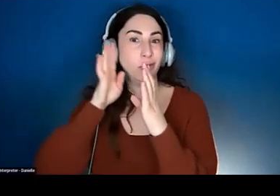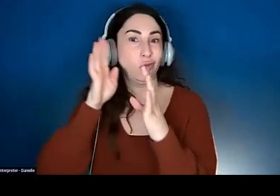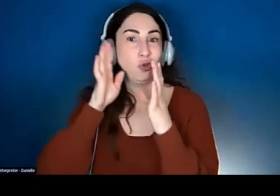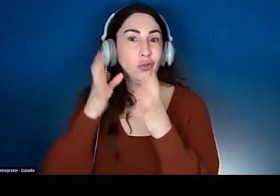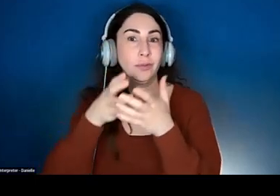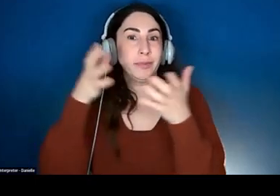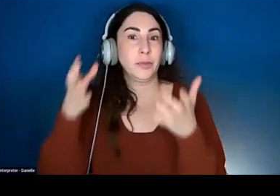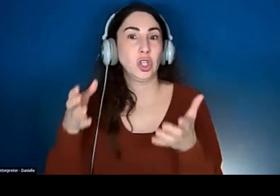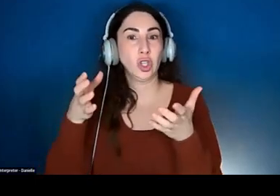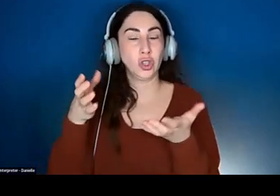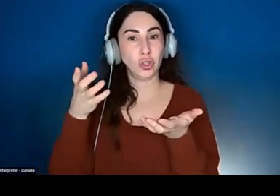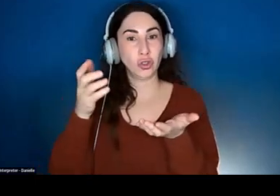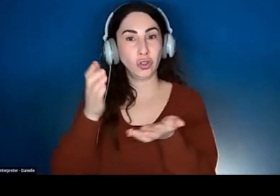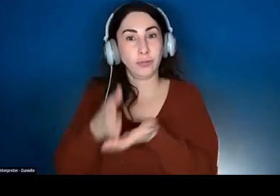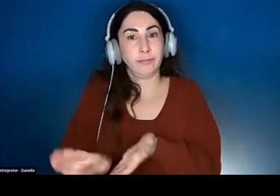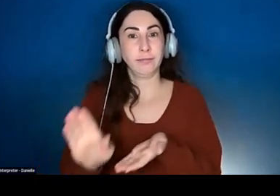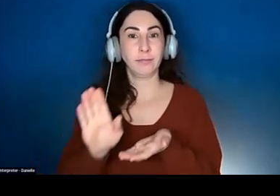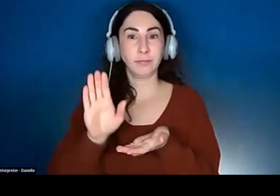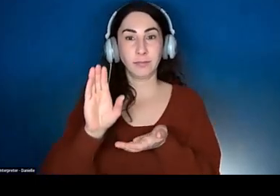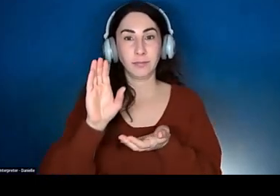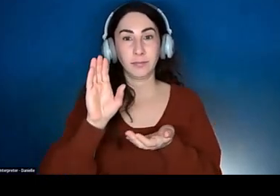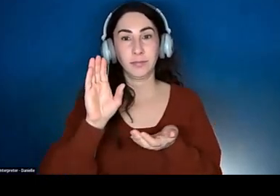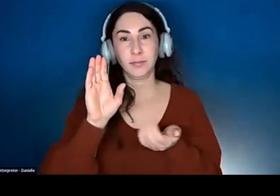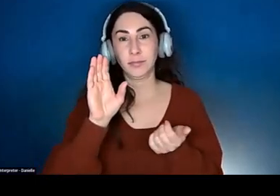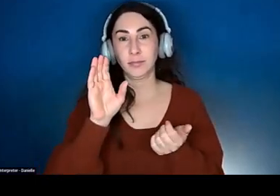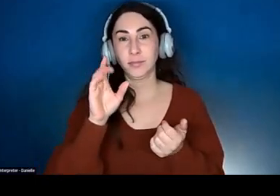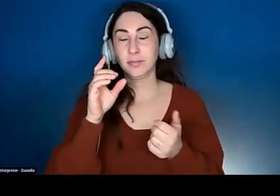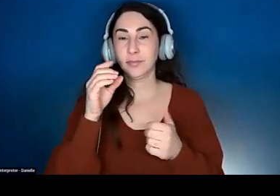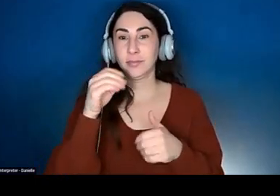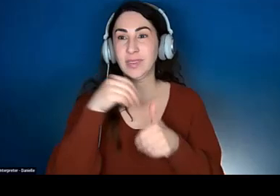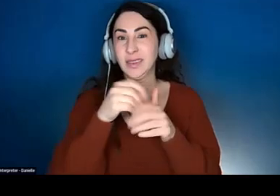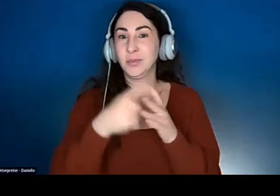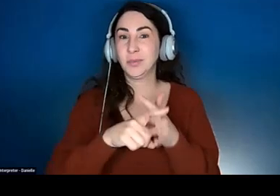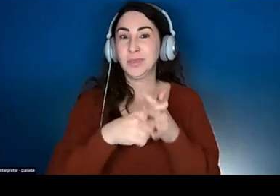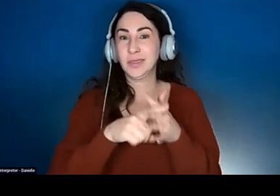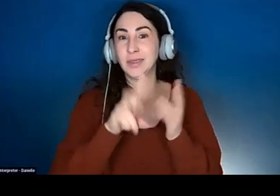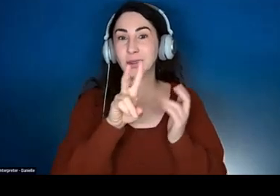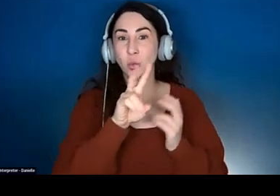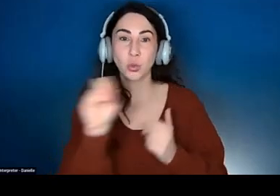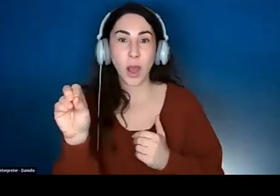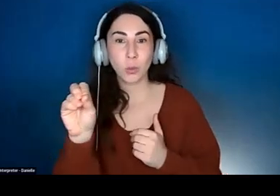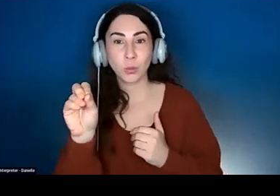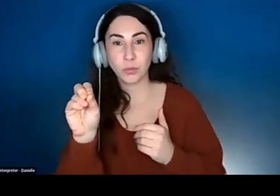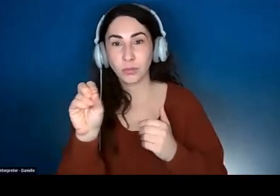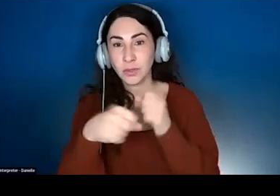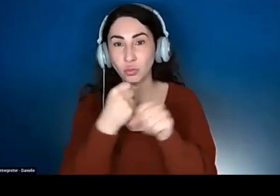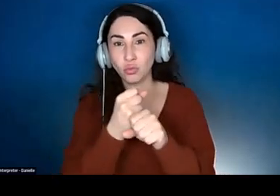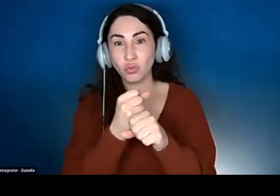in the initial years of the 2000s because they were